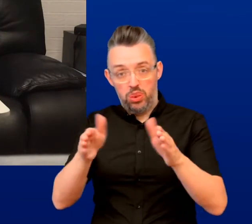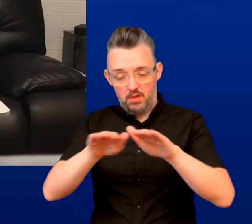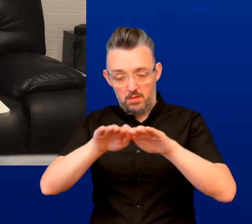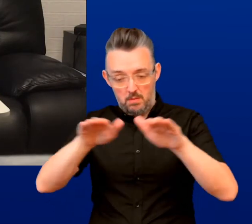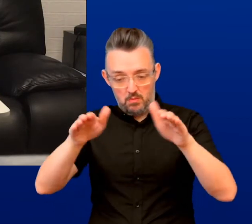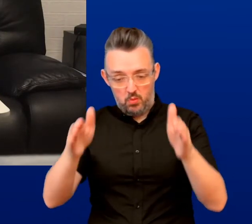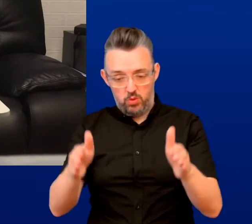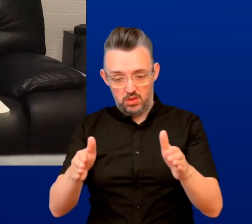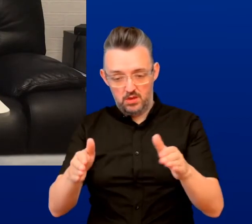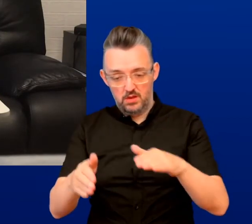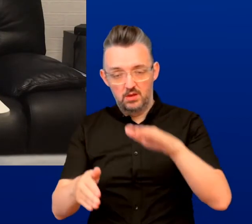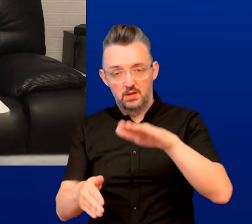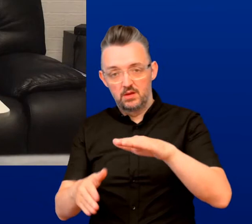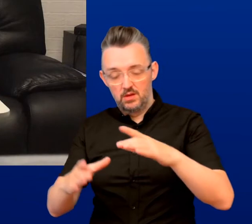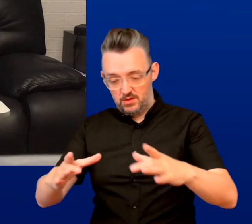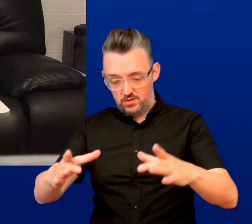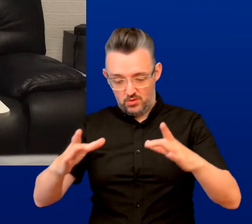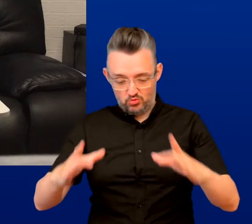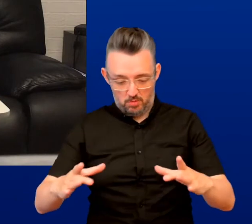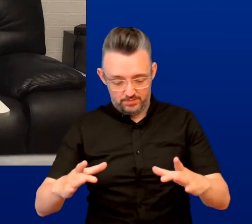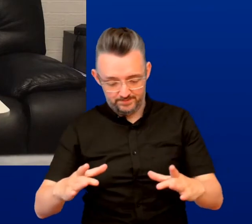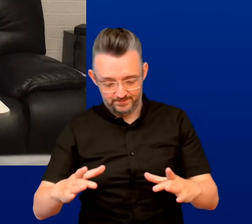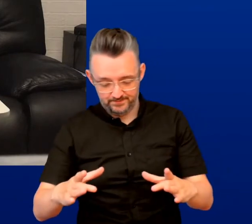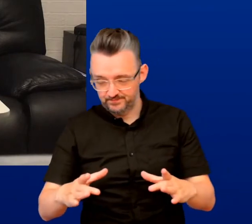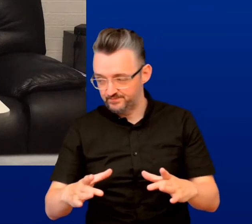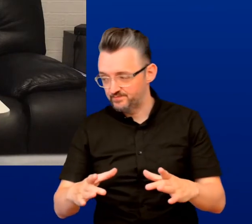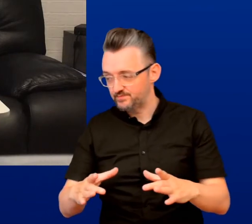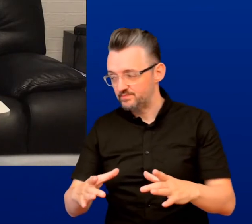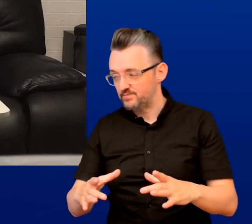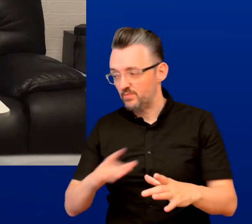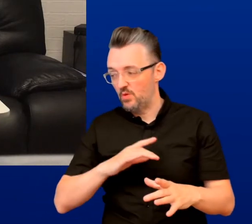the covered work surface because as you're dipping